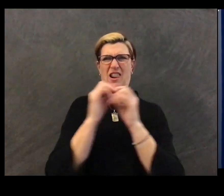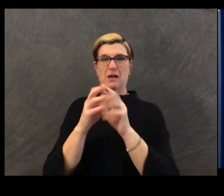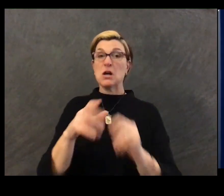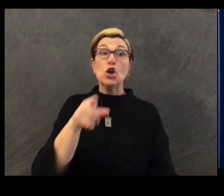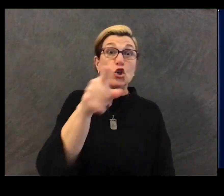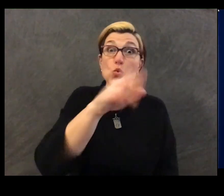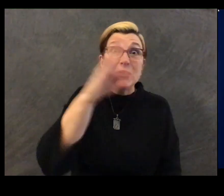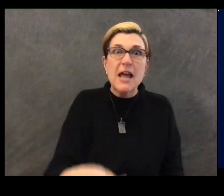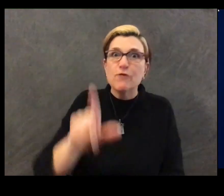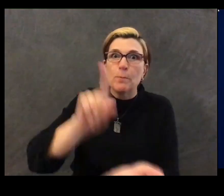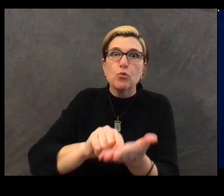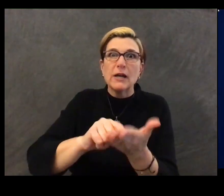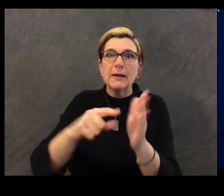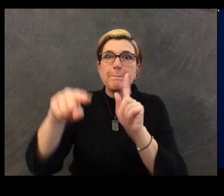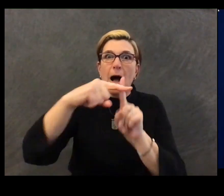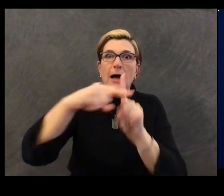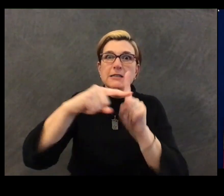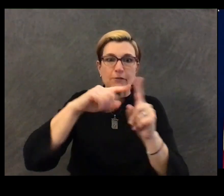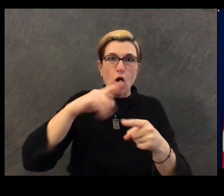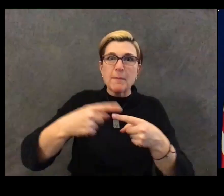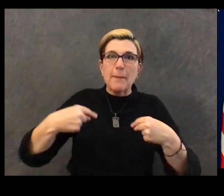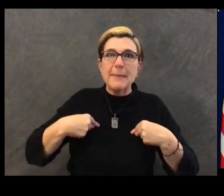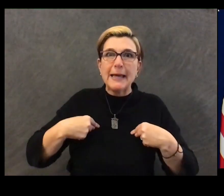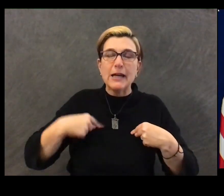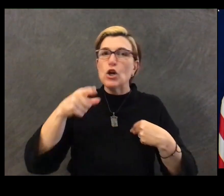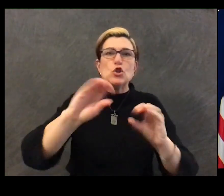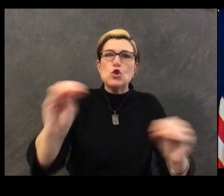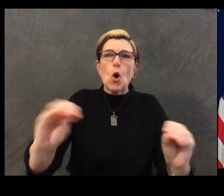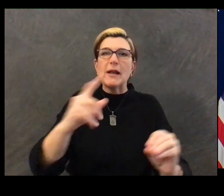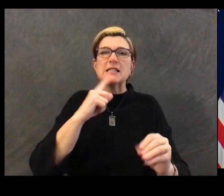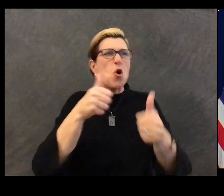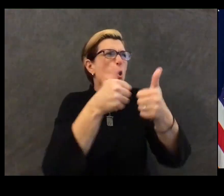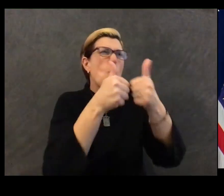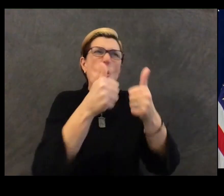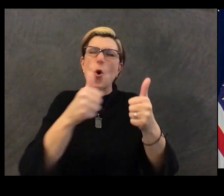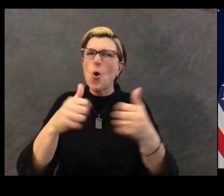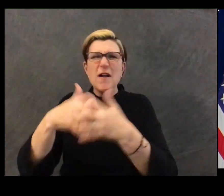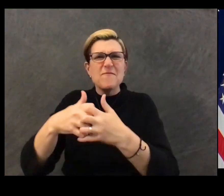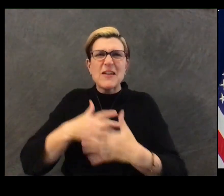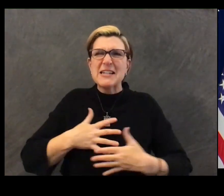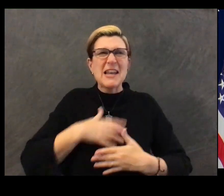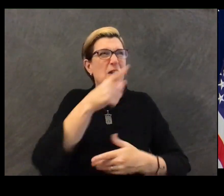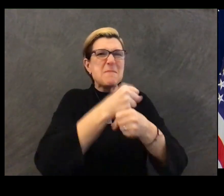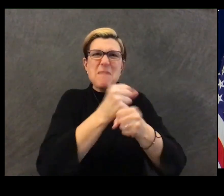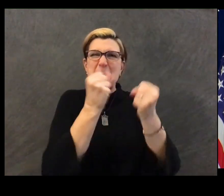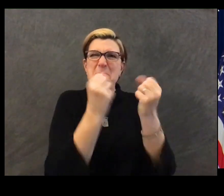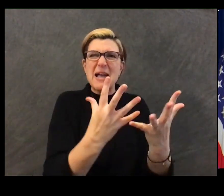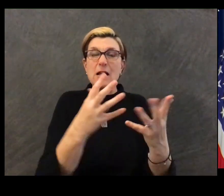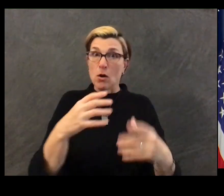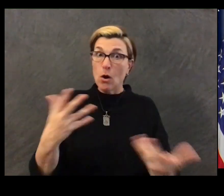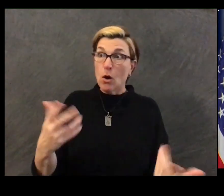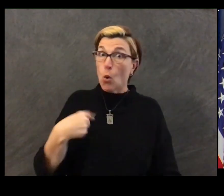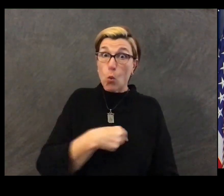mention it there's no storage what a great job we've done with ventilates we're now supplying ventilators all over the world because no other country could